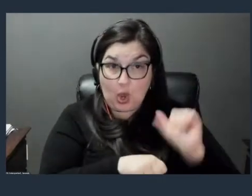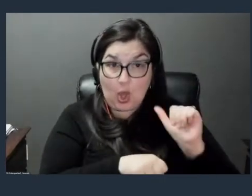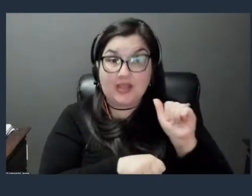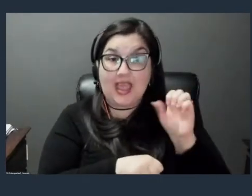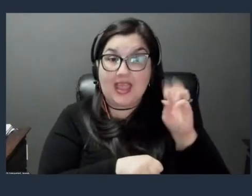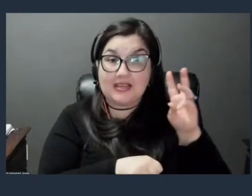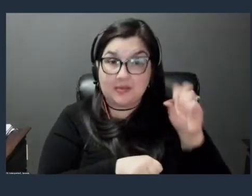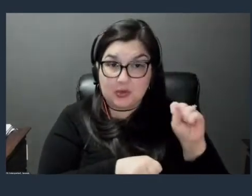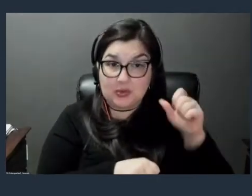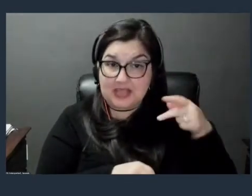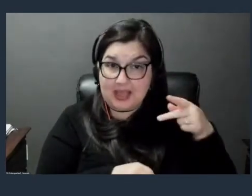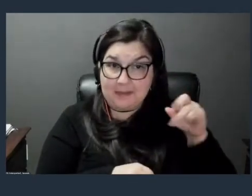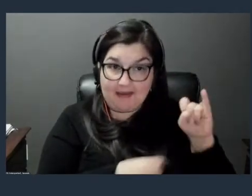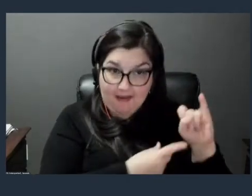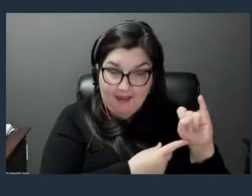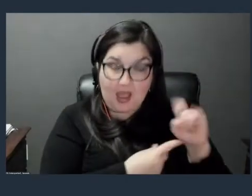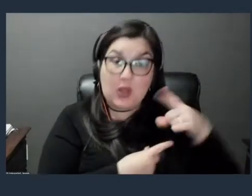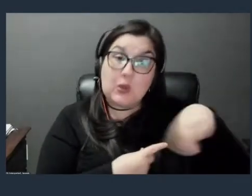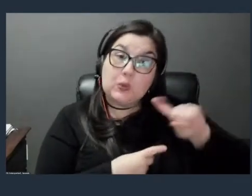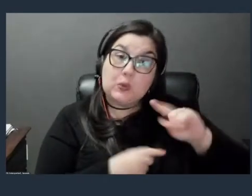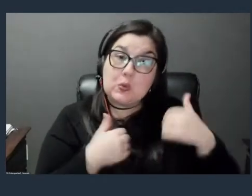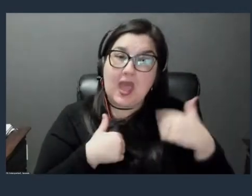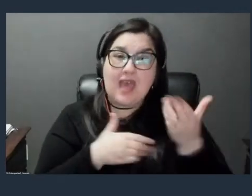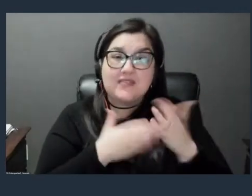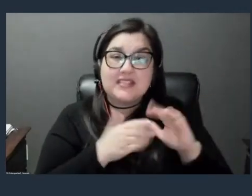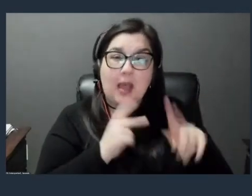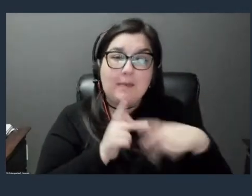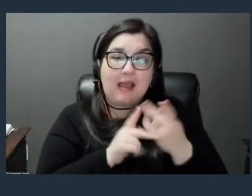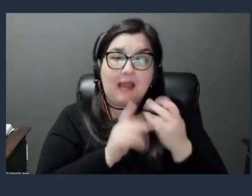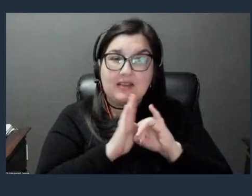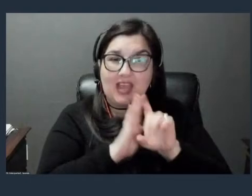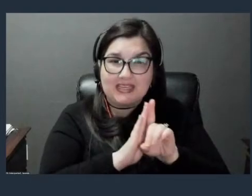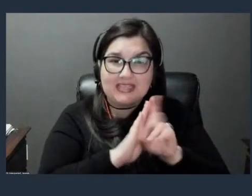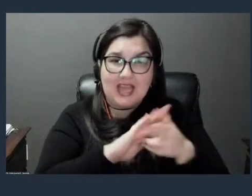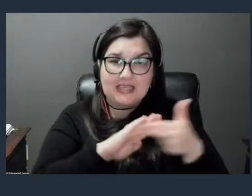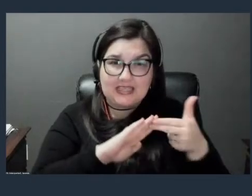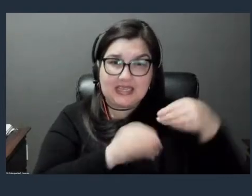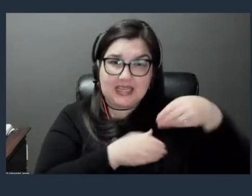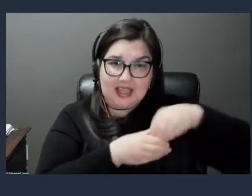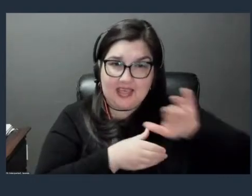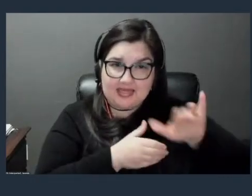you have some kind of identity in that account. There's IAM users and IAM roles.